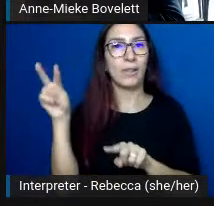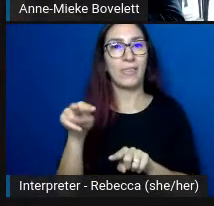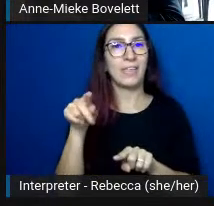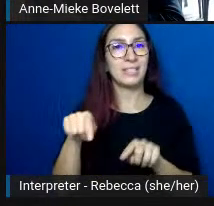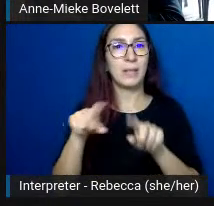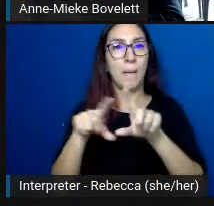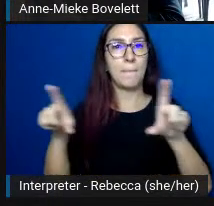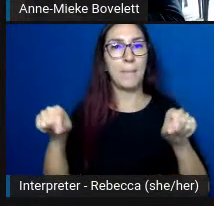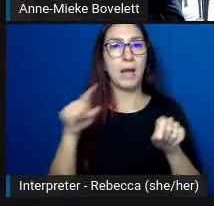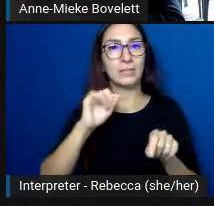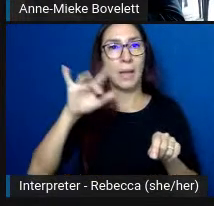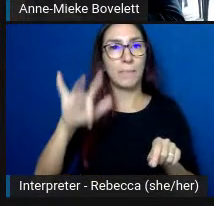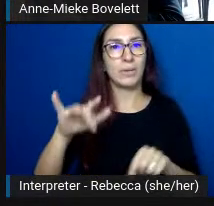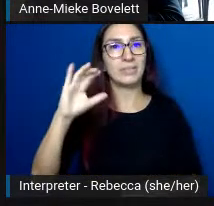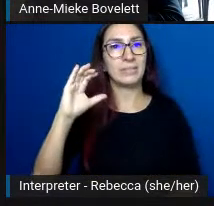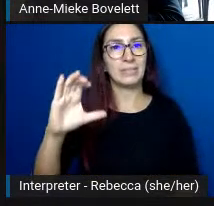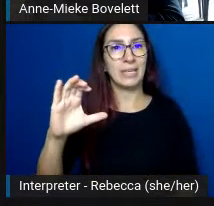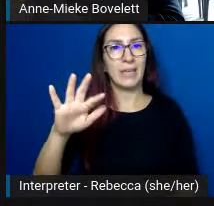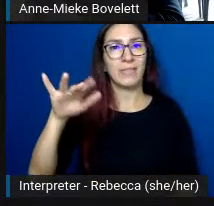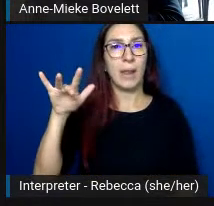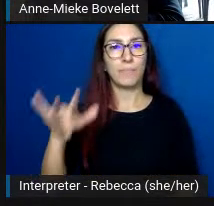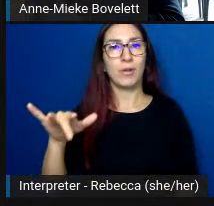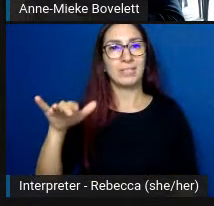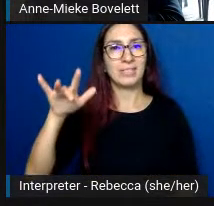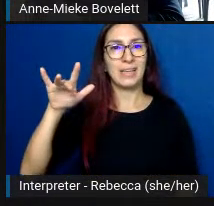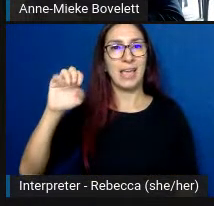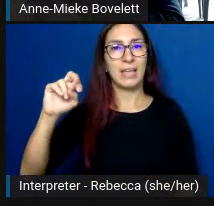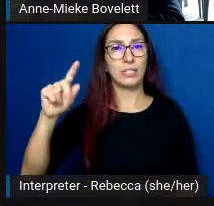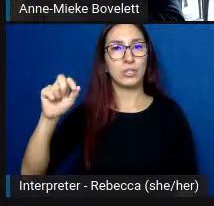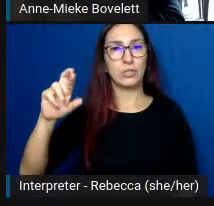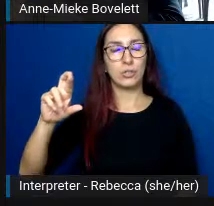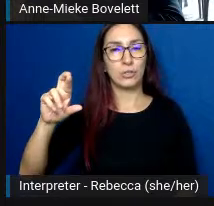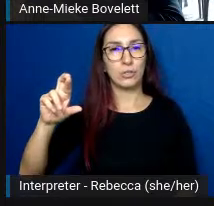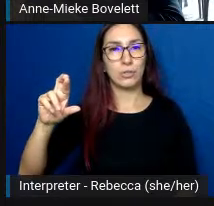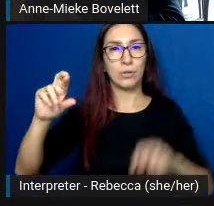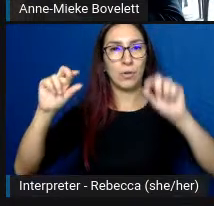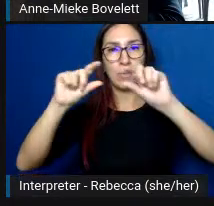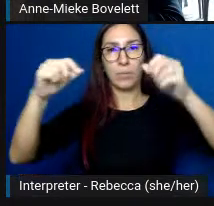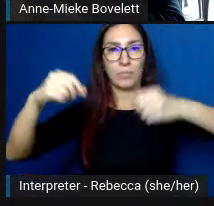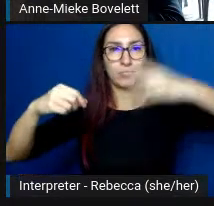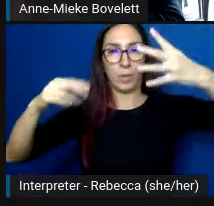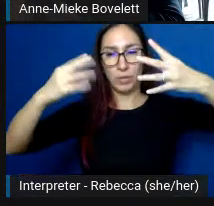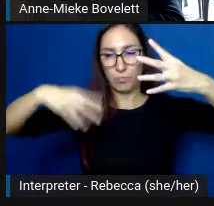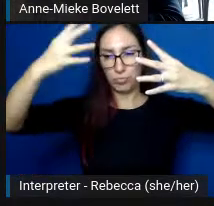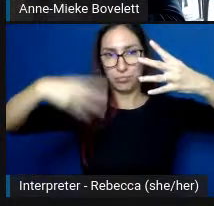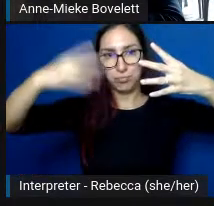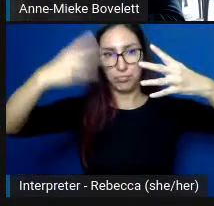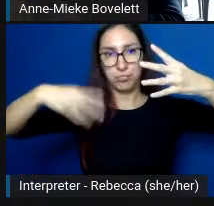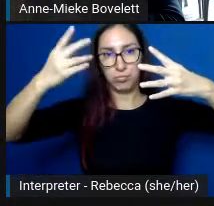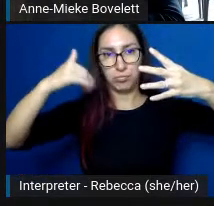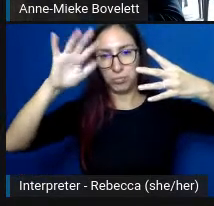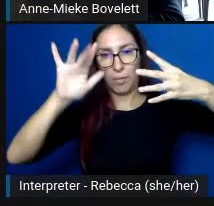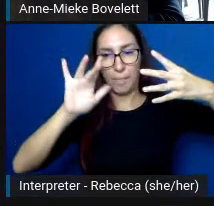Software. Check out this box provide press undersea and press enter.